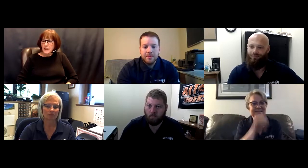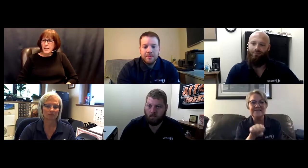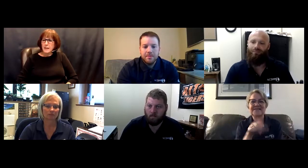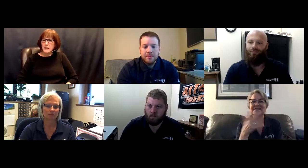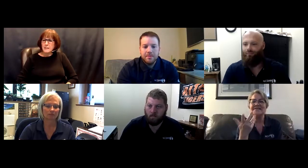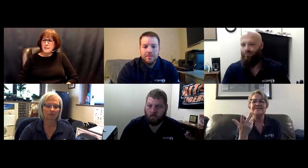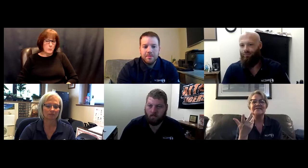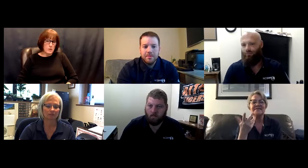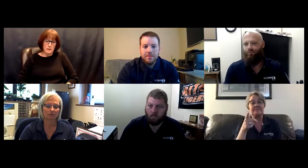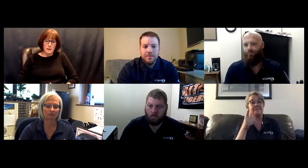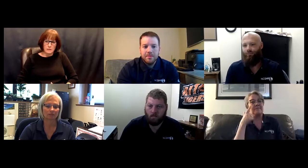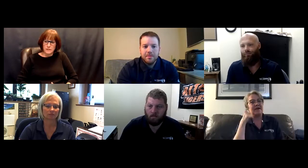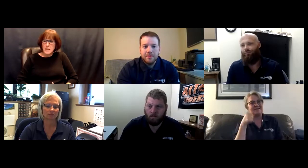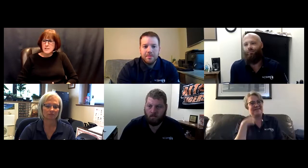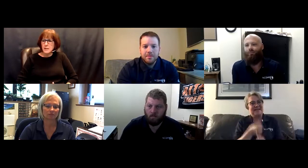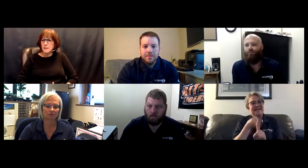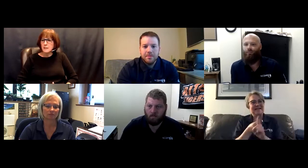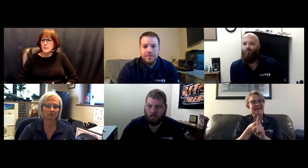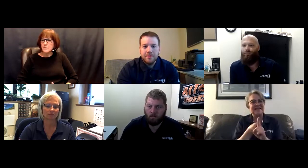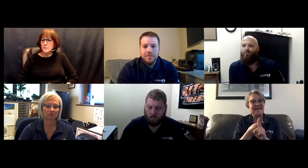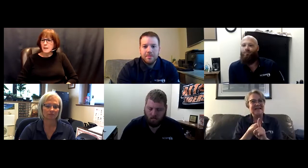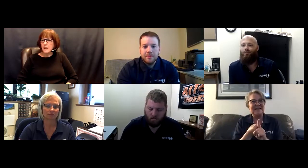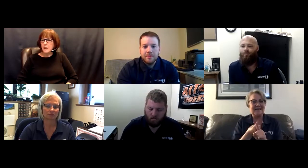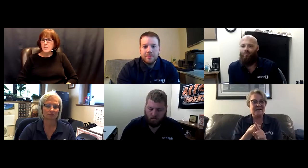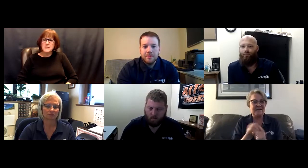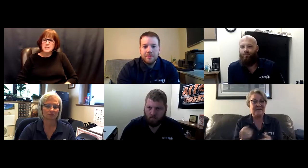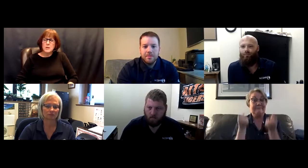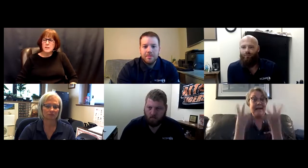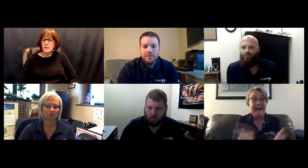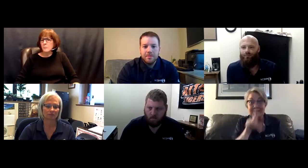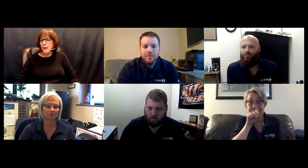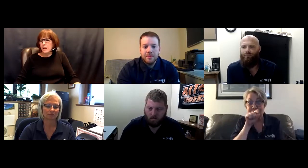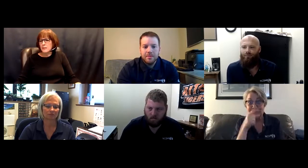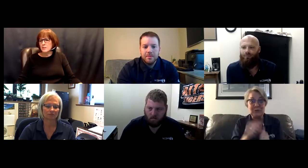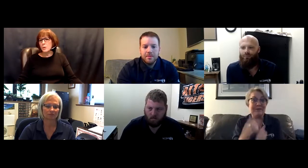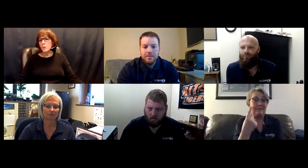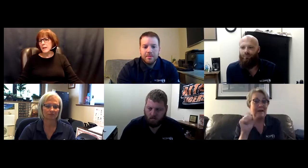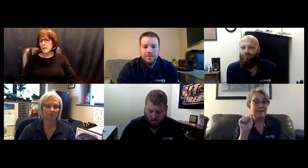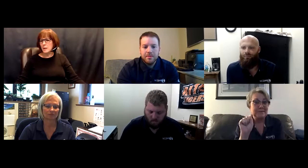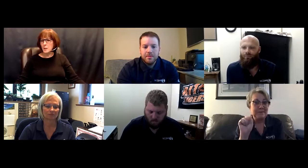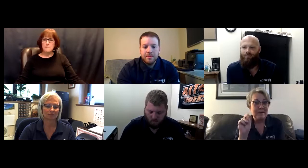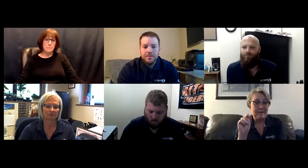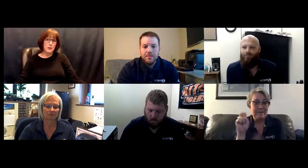and which I love attending because you can impact so many birds